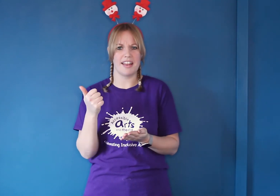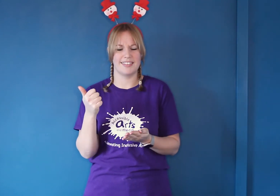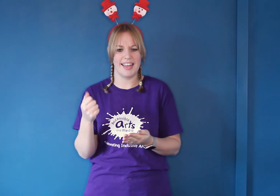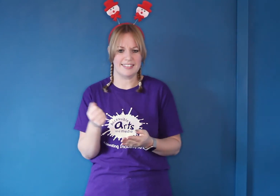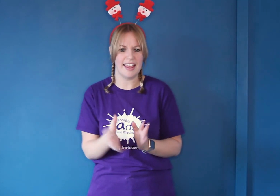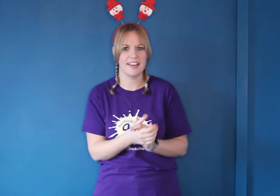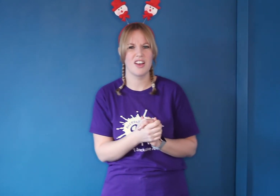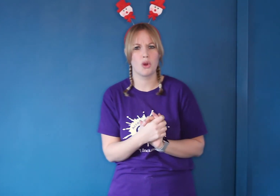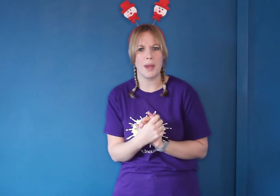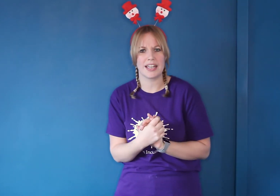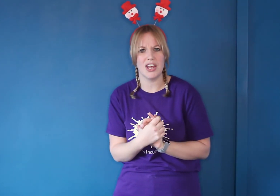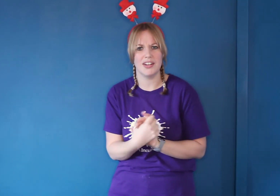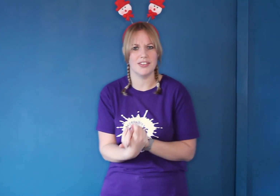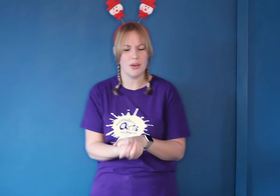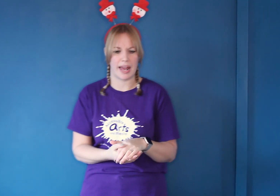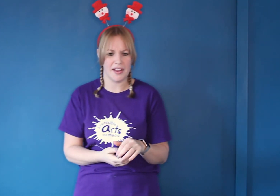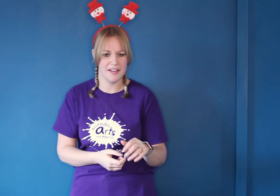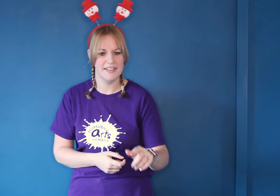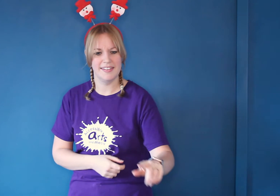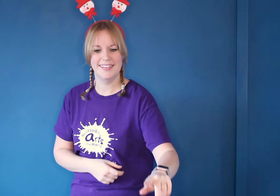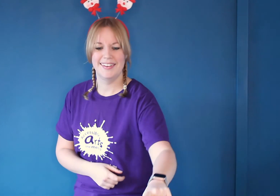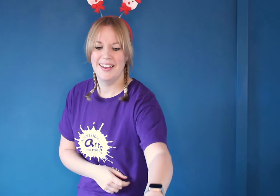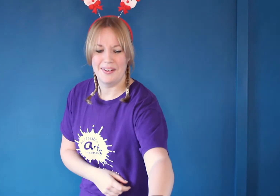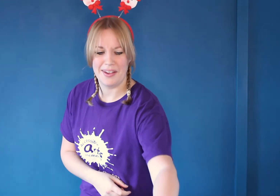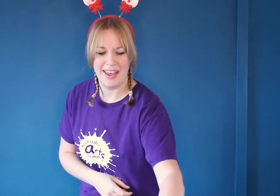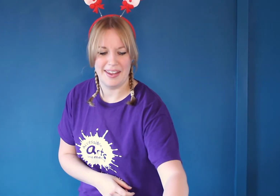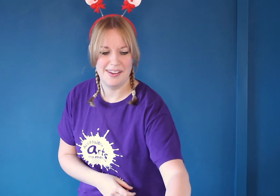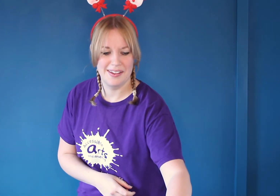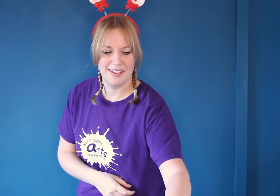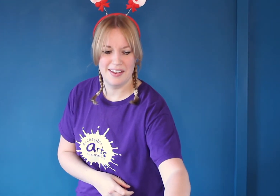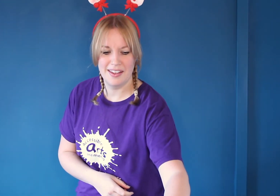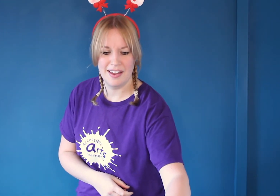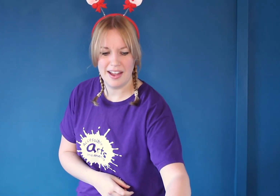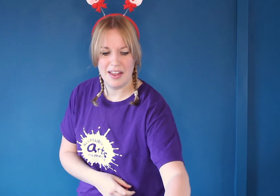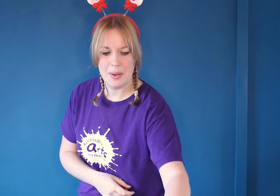Fantastic! Quick learners you lot. Ok.